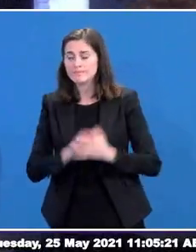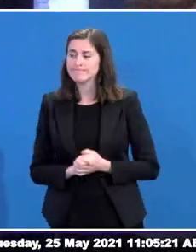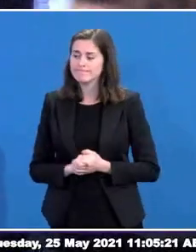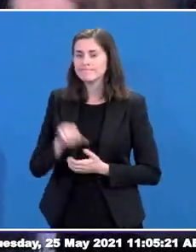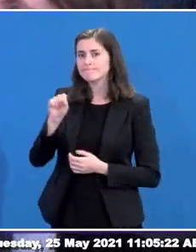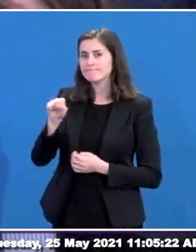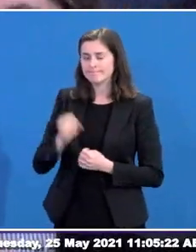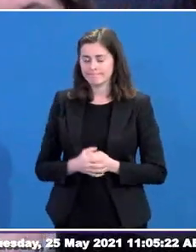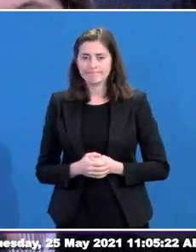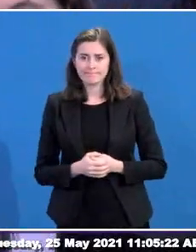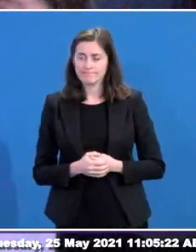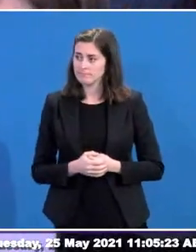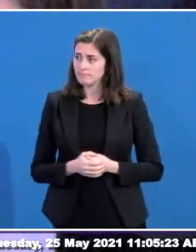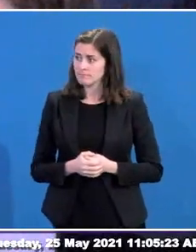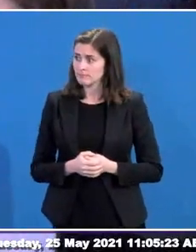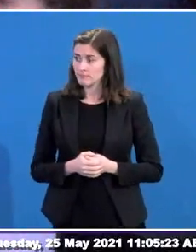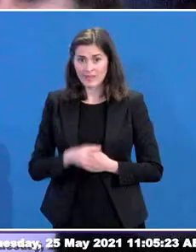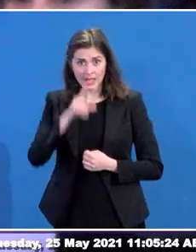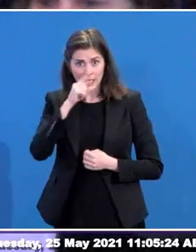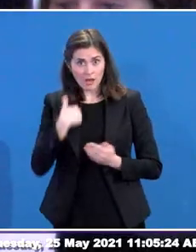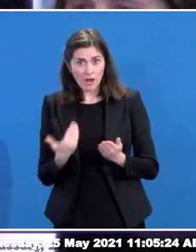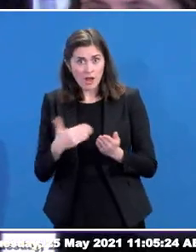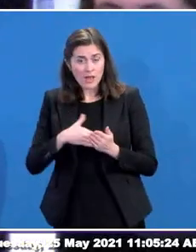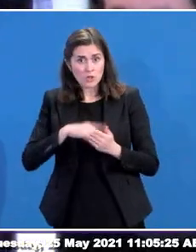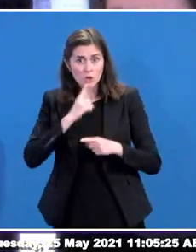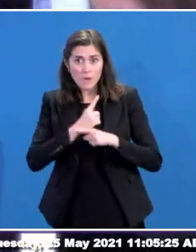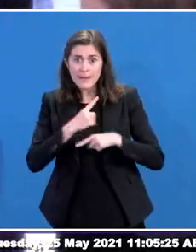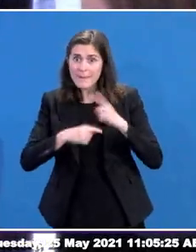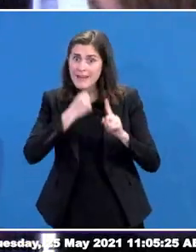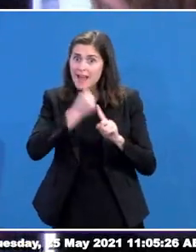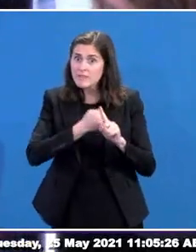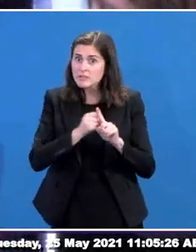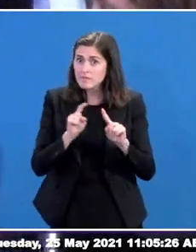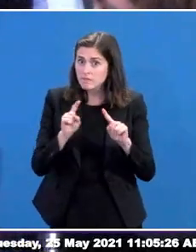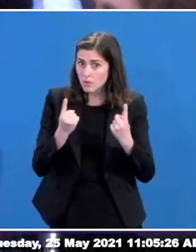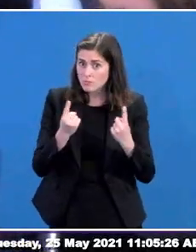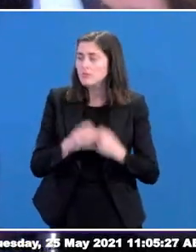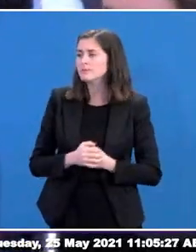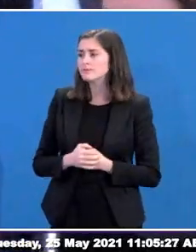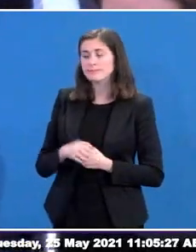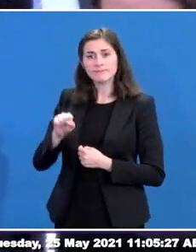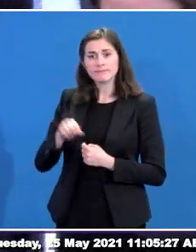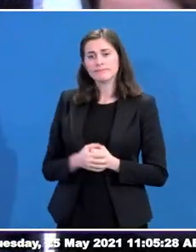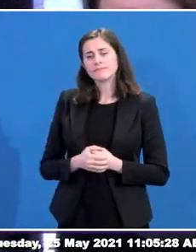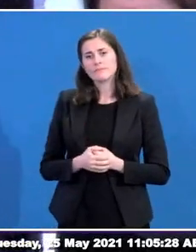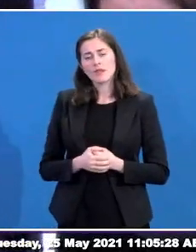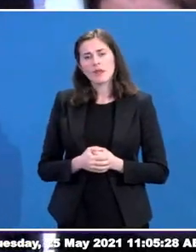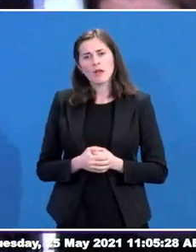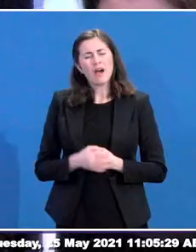Am I allowed to make a brief comment about the advocacy? Yes, sure. ELIZA: Just because I've tried to actually raise this